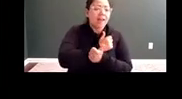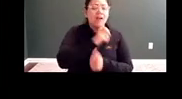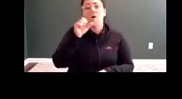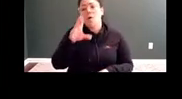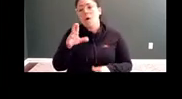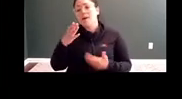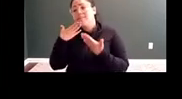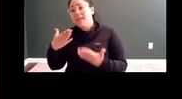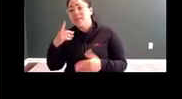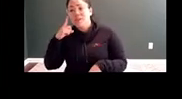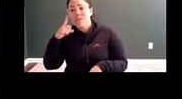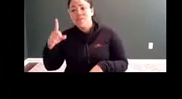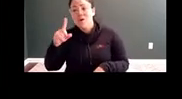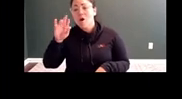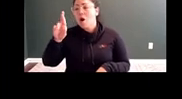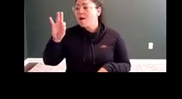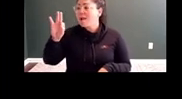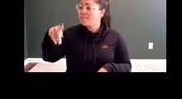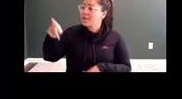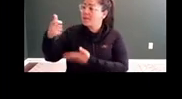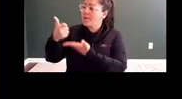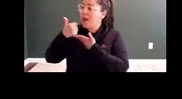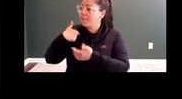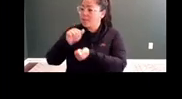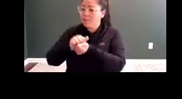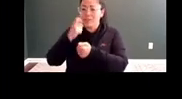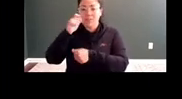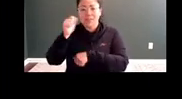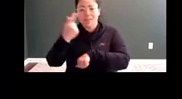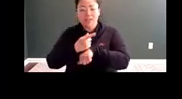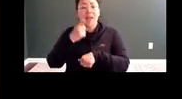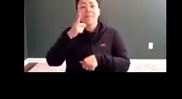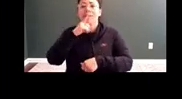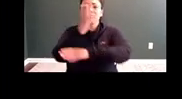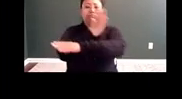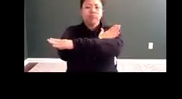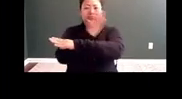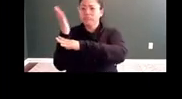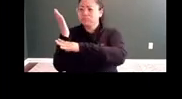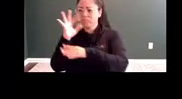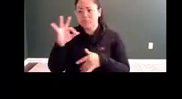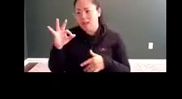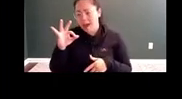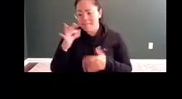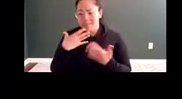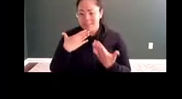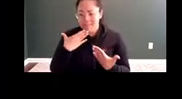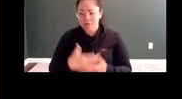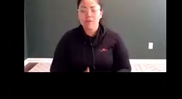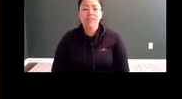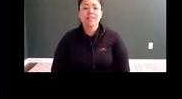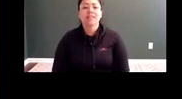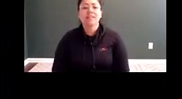as thank you for the RFP help the other day. They run the whole gamut. Excuse me. They run the whole gamut of thank yous